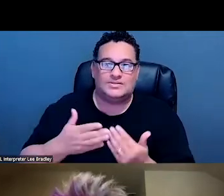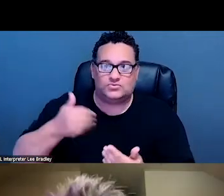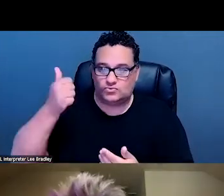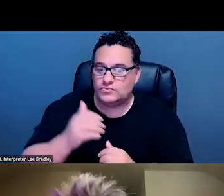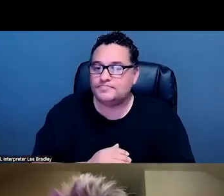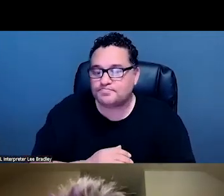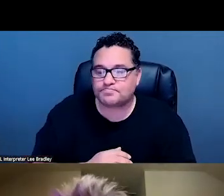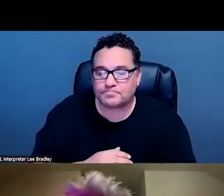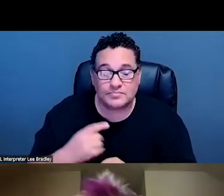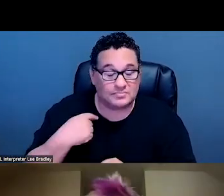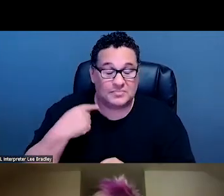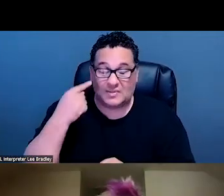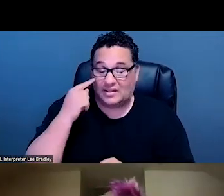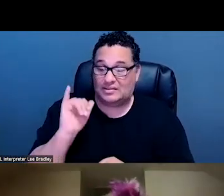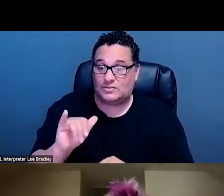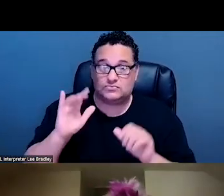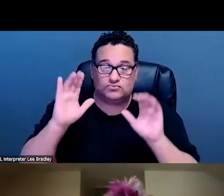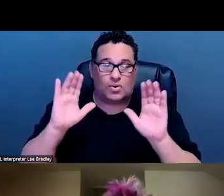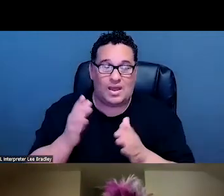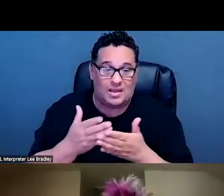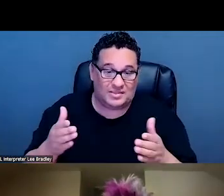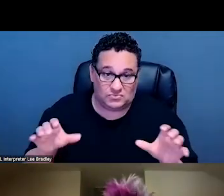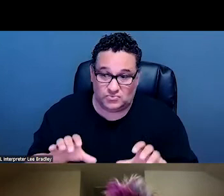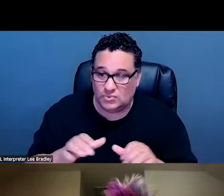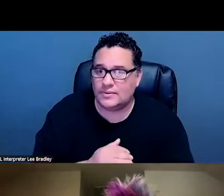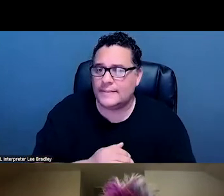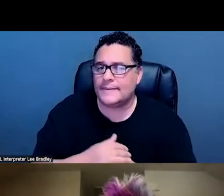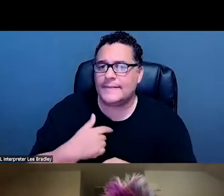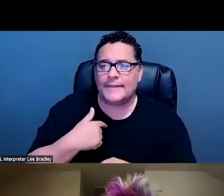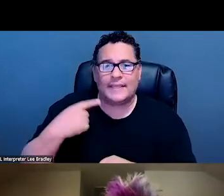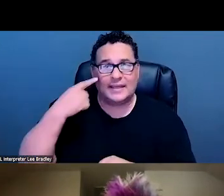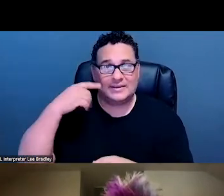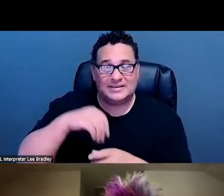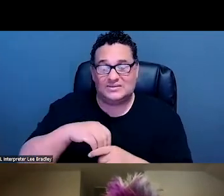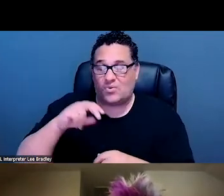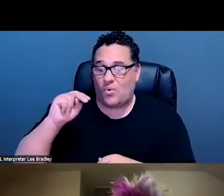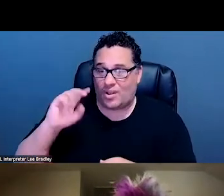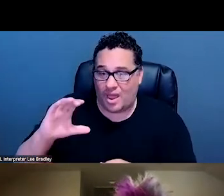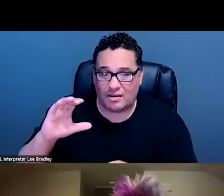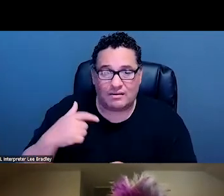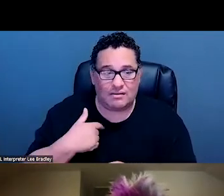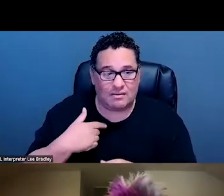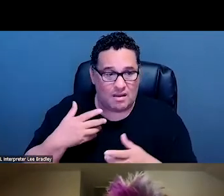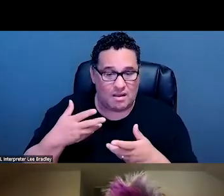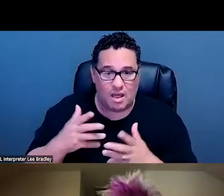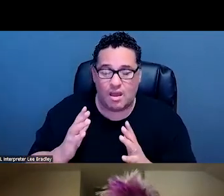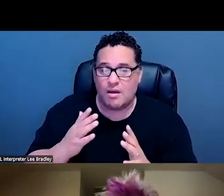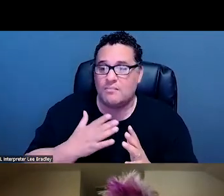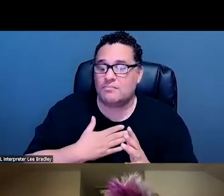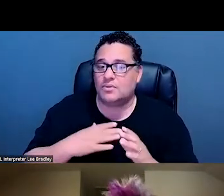GREAT THING TO DO. I THINK THAT IN NORTH CAROLINA, I ALLOWED MY CERTIFIED SPECIALISTS